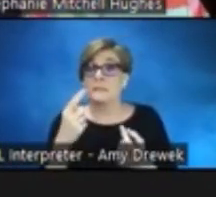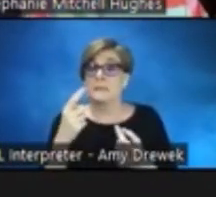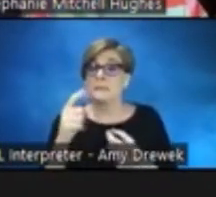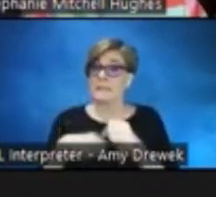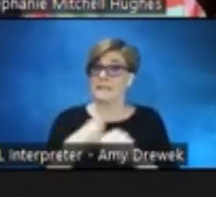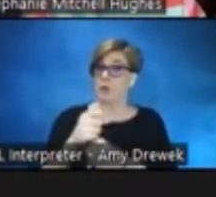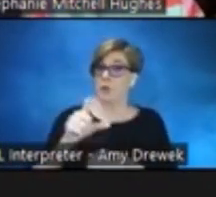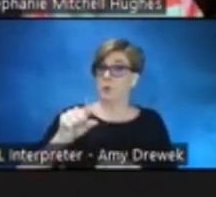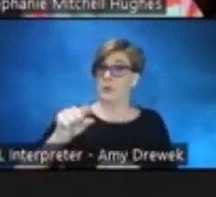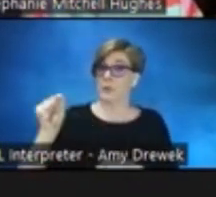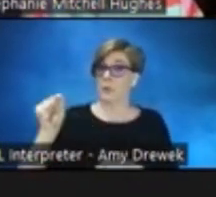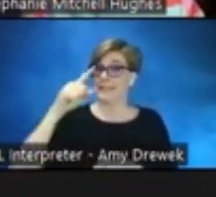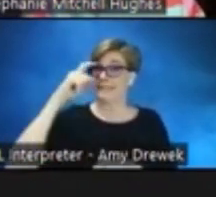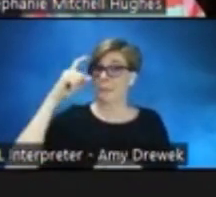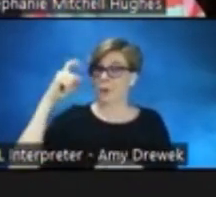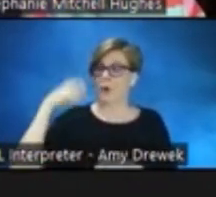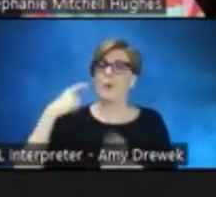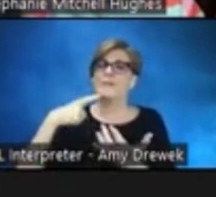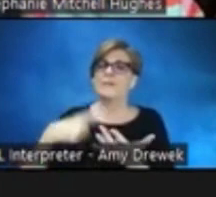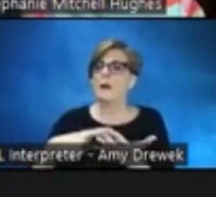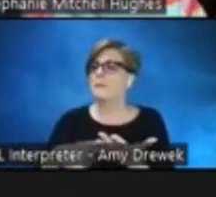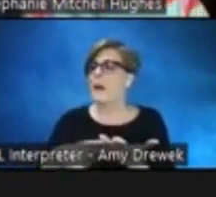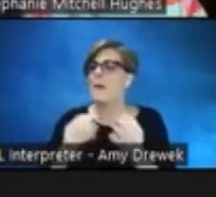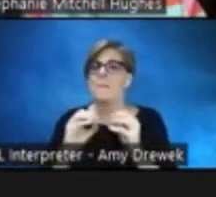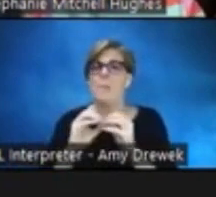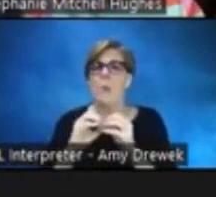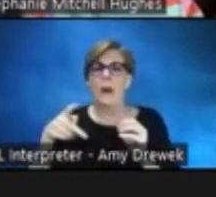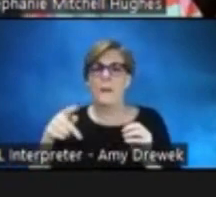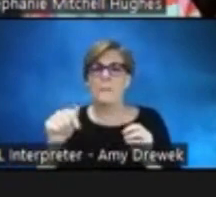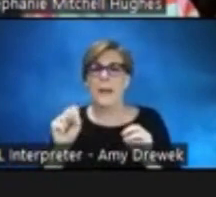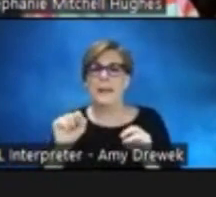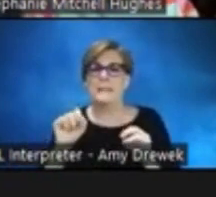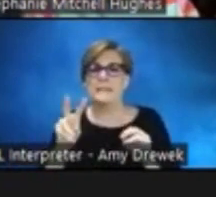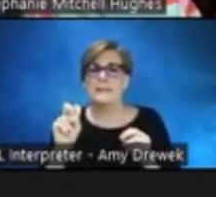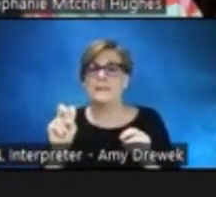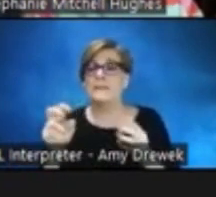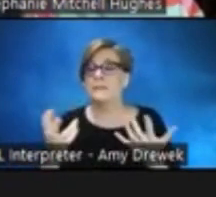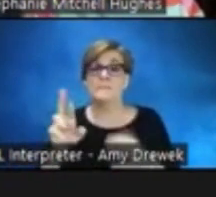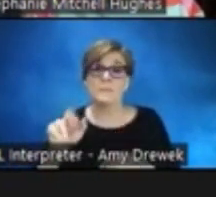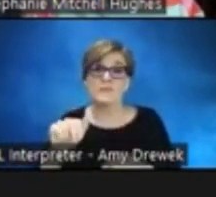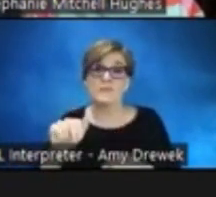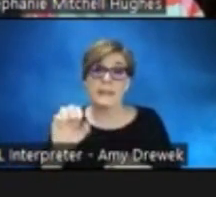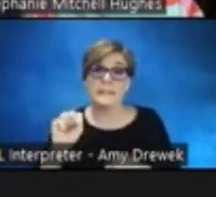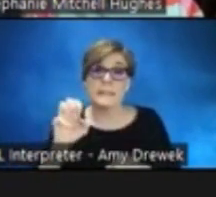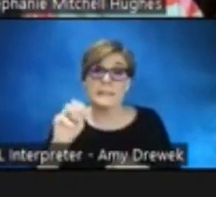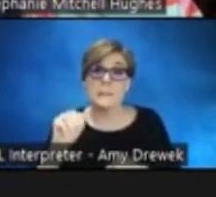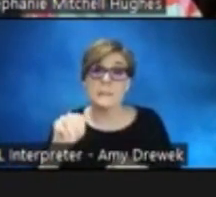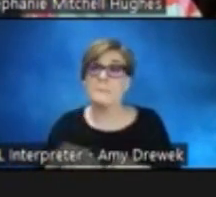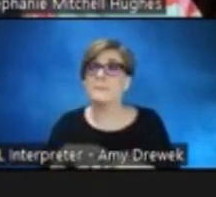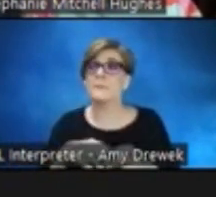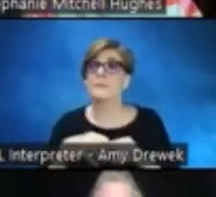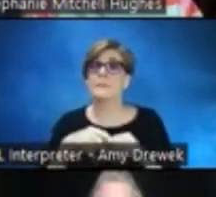PASSIVE RACISM OR ISSUES OF EQUITY.